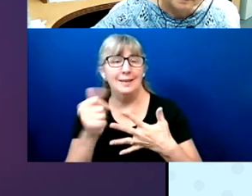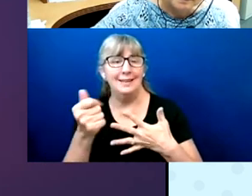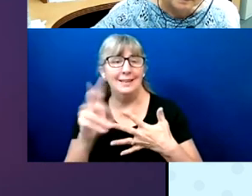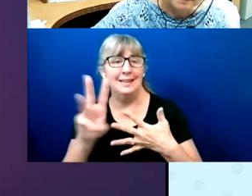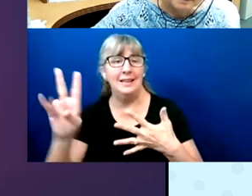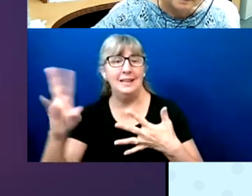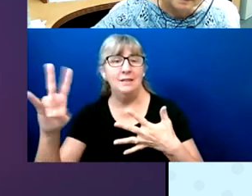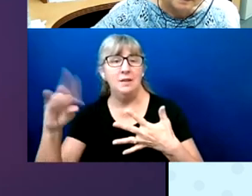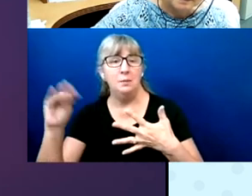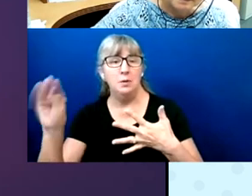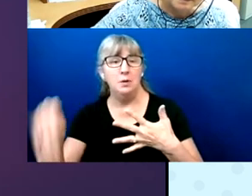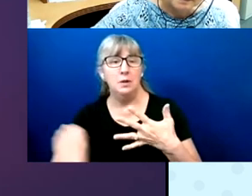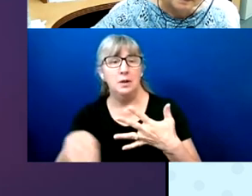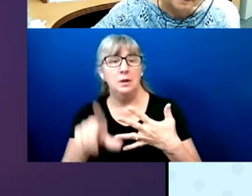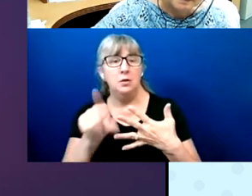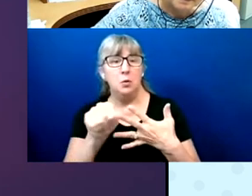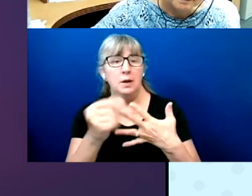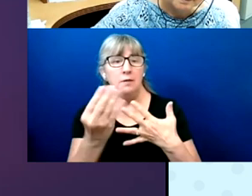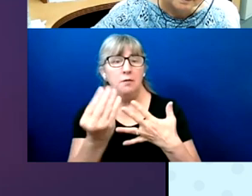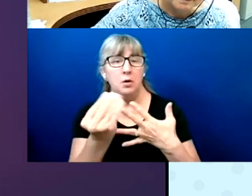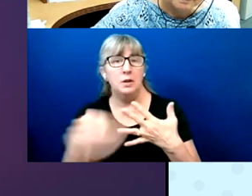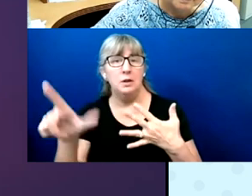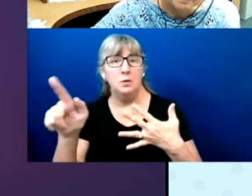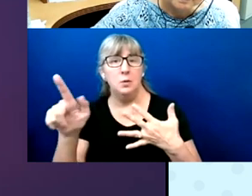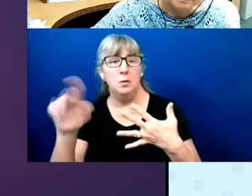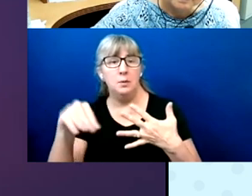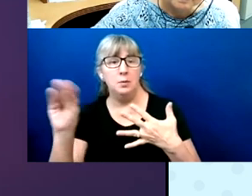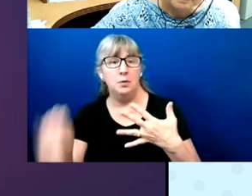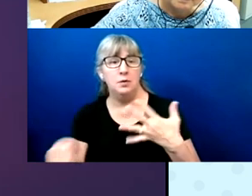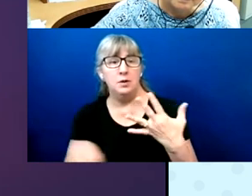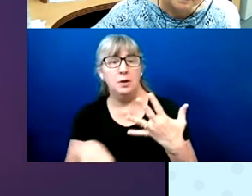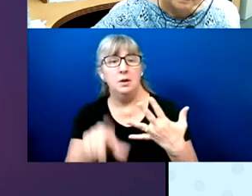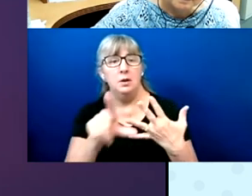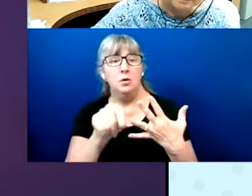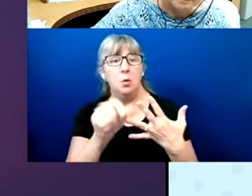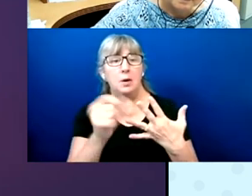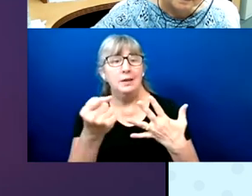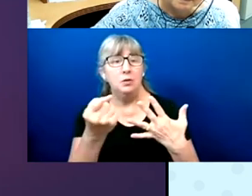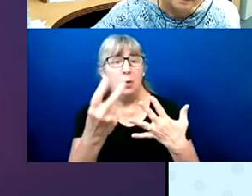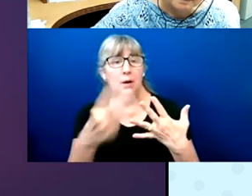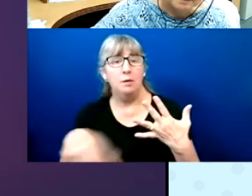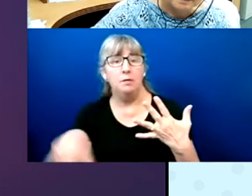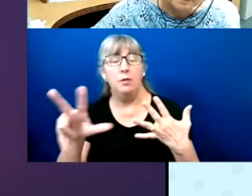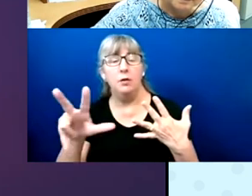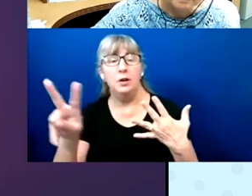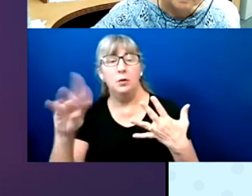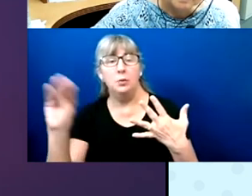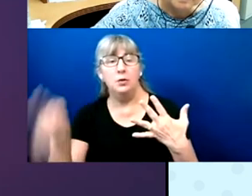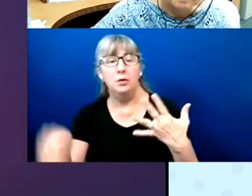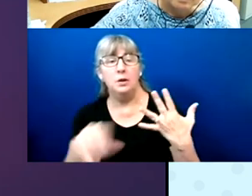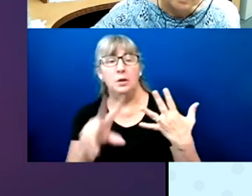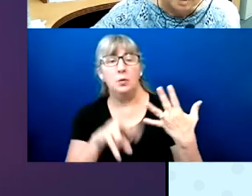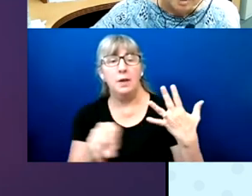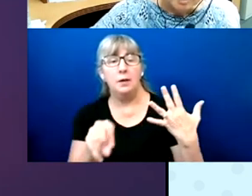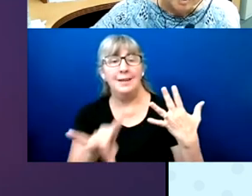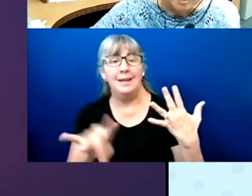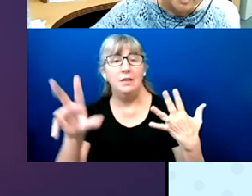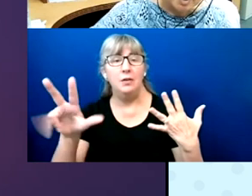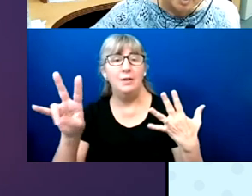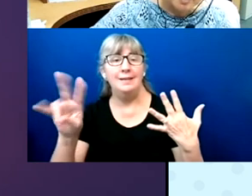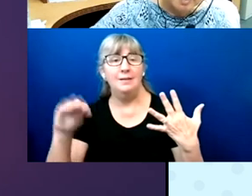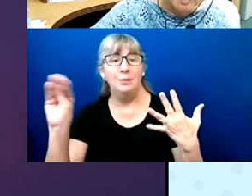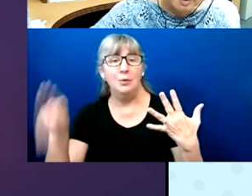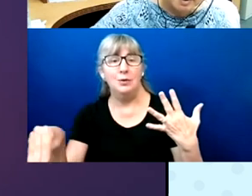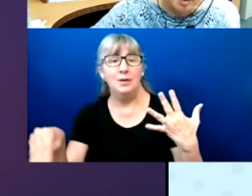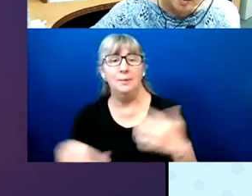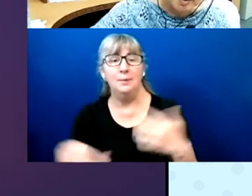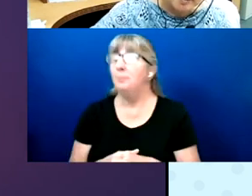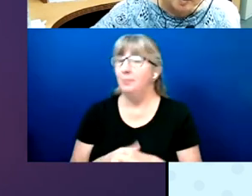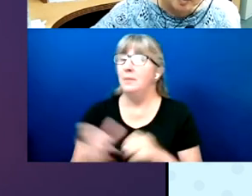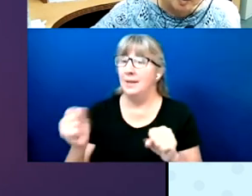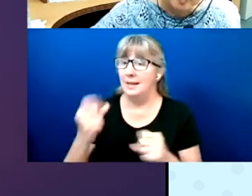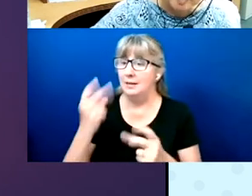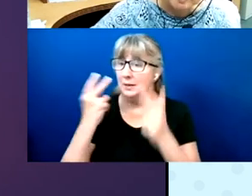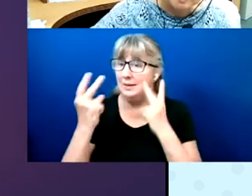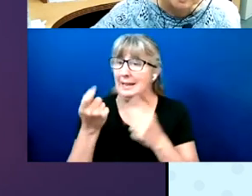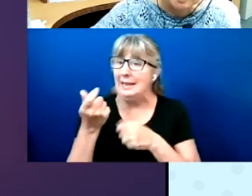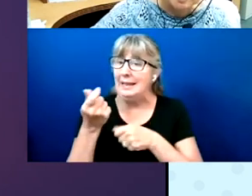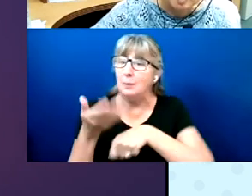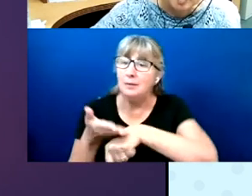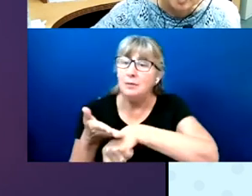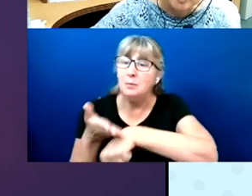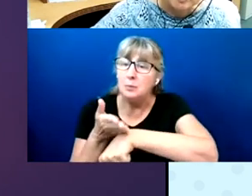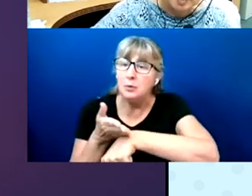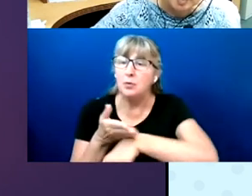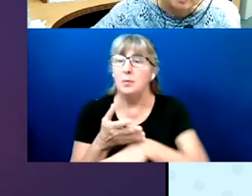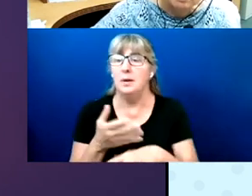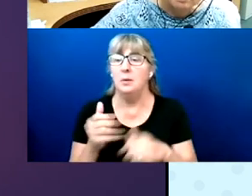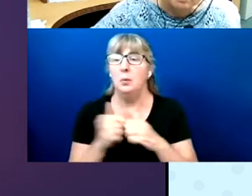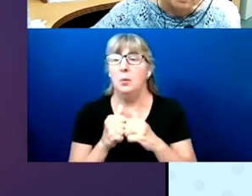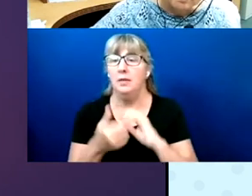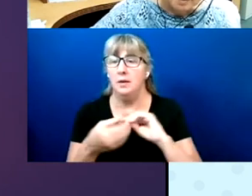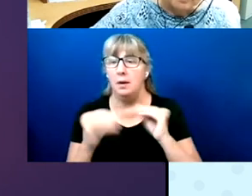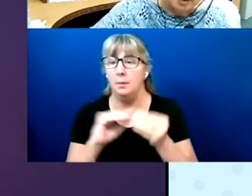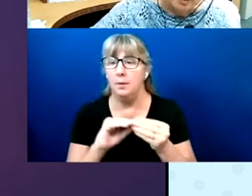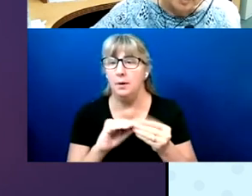So here we did see little bit of improvement in the number of voters,